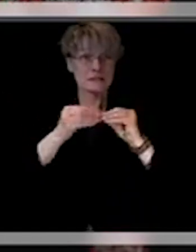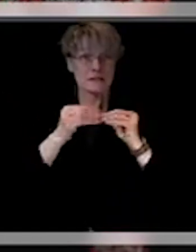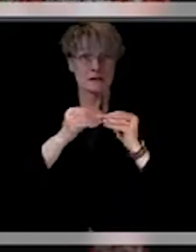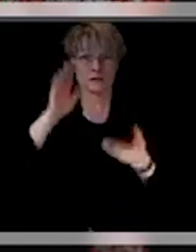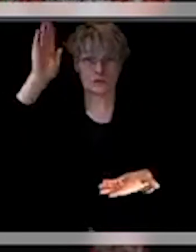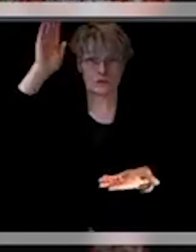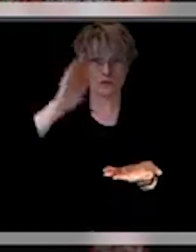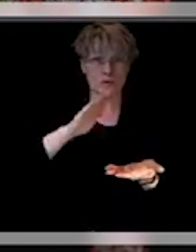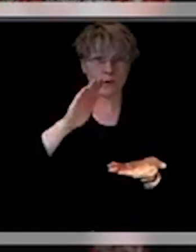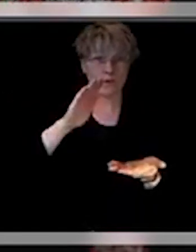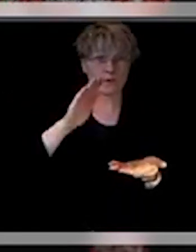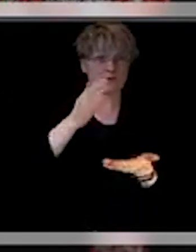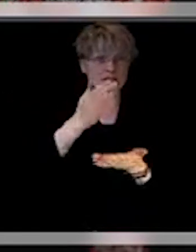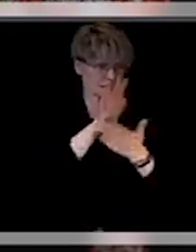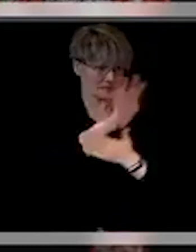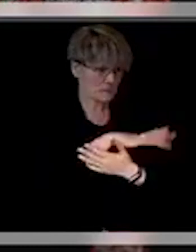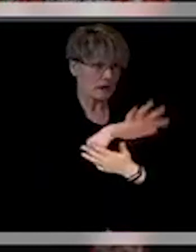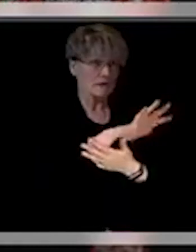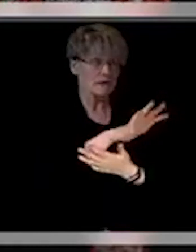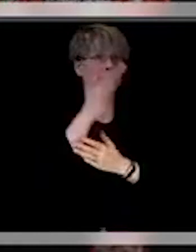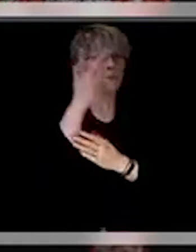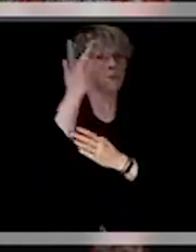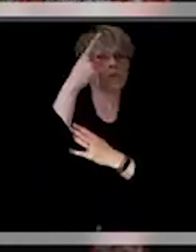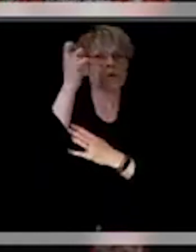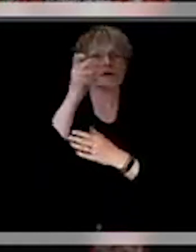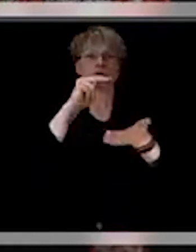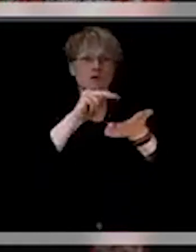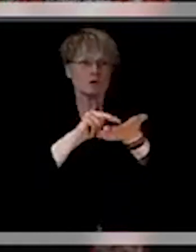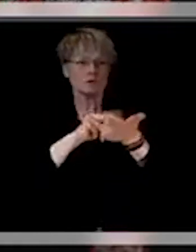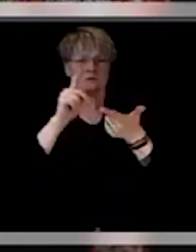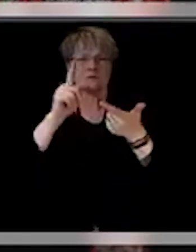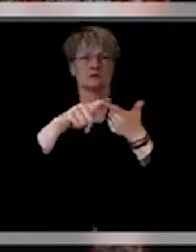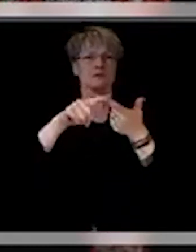in our laboratory and by our nurses and by our contact tracers and people calling people